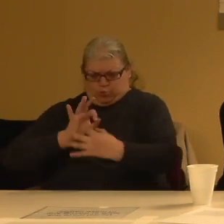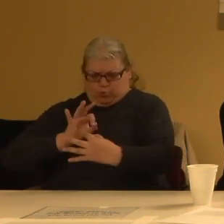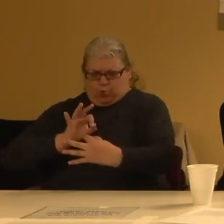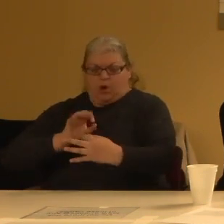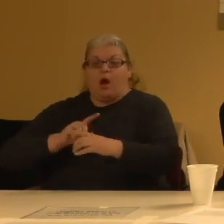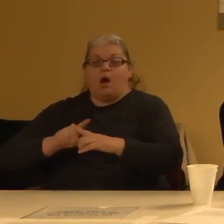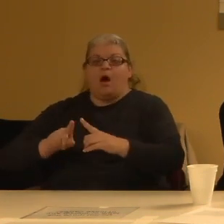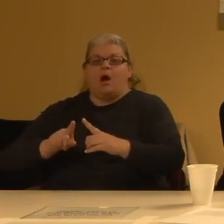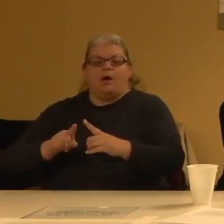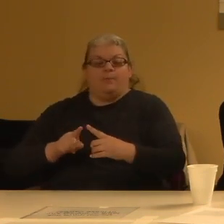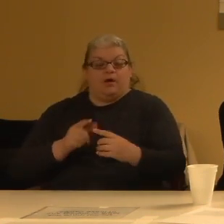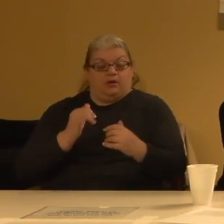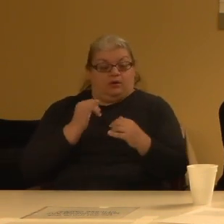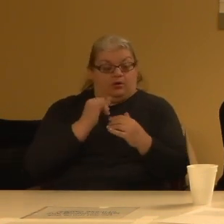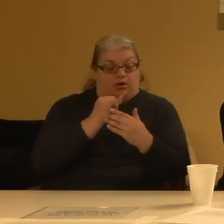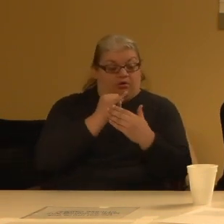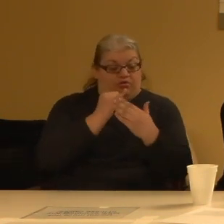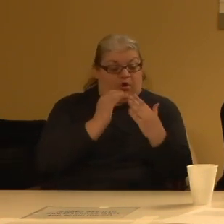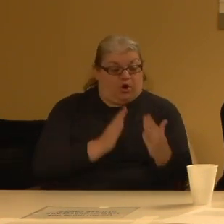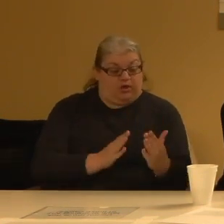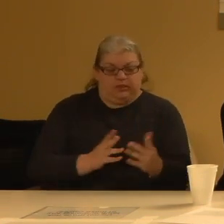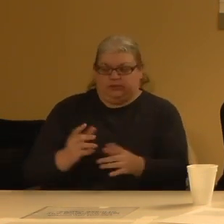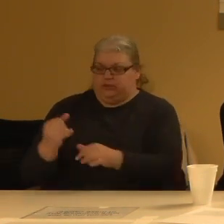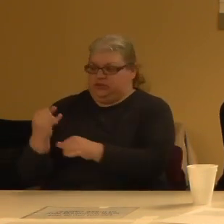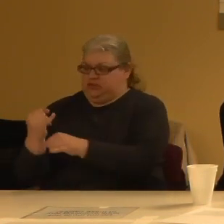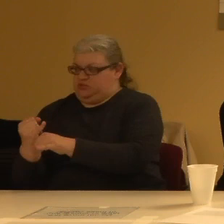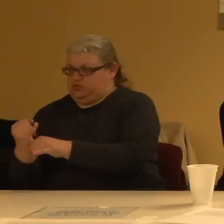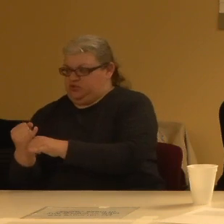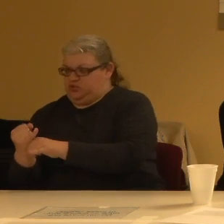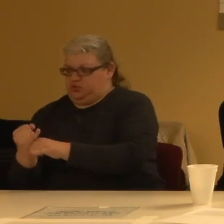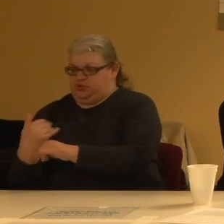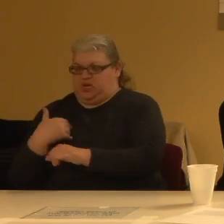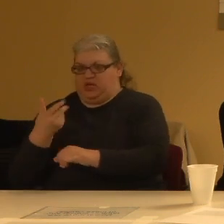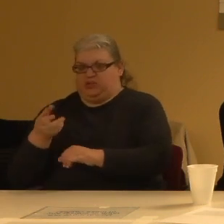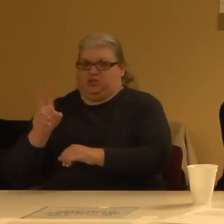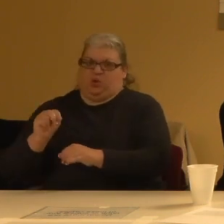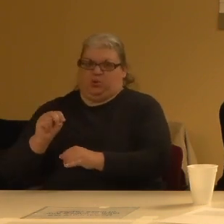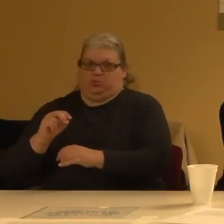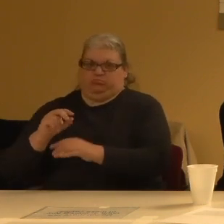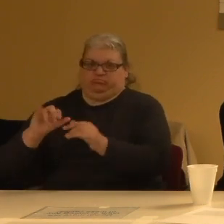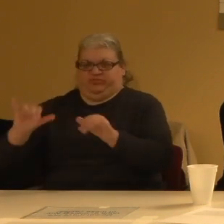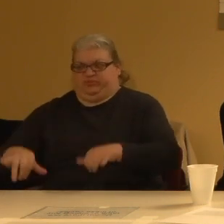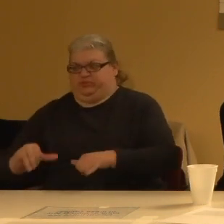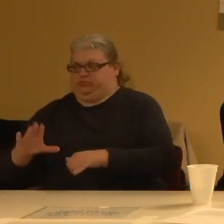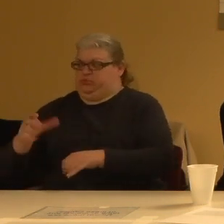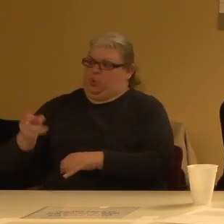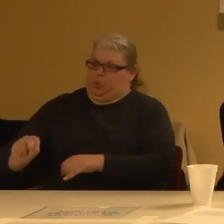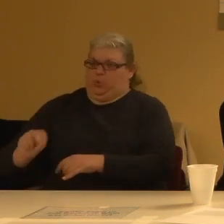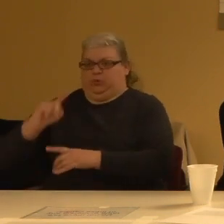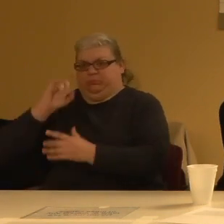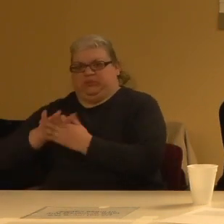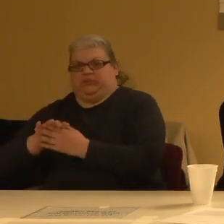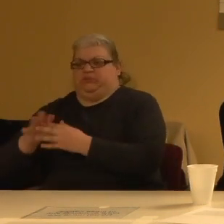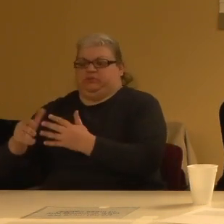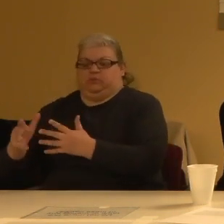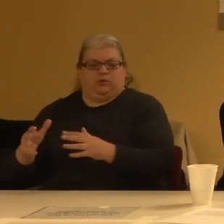but it's also bridging the gap between an artist and an institution that has its own systems and beliefs and ways of working. And it's just about making that process as comfortable and